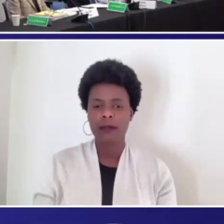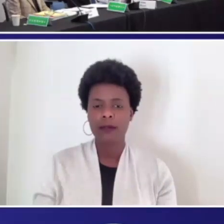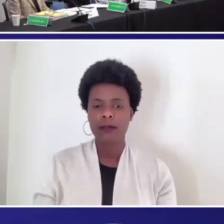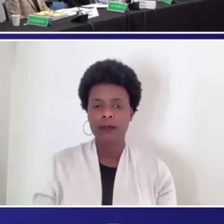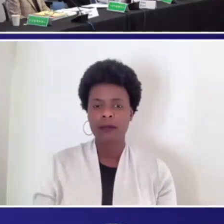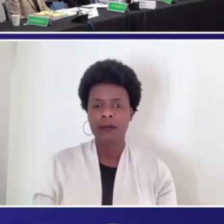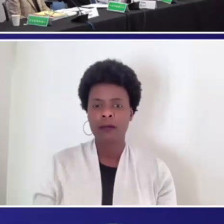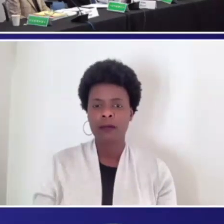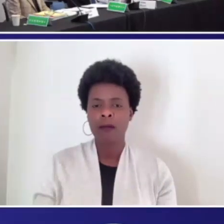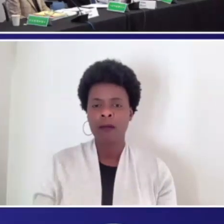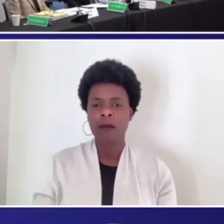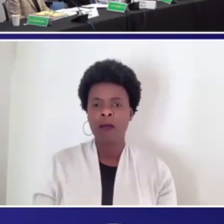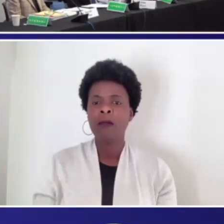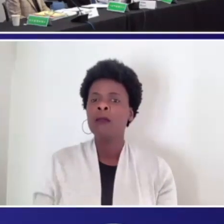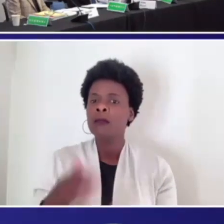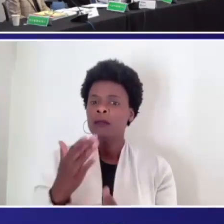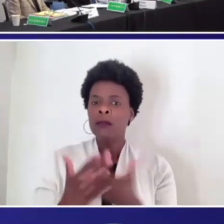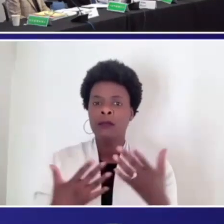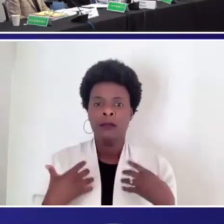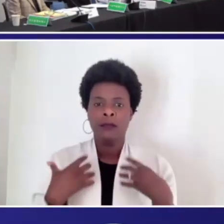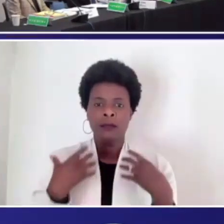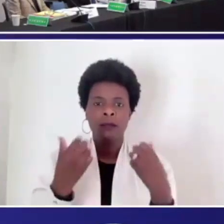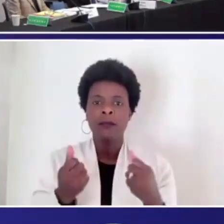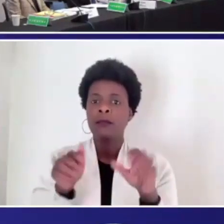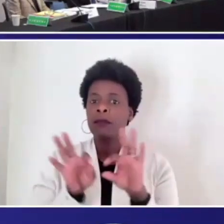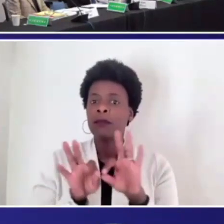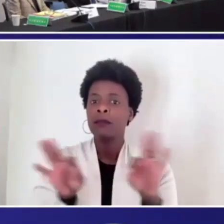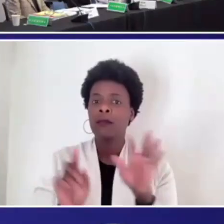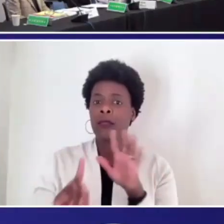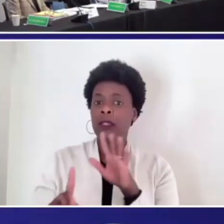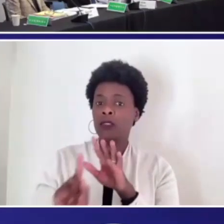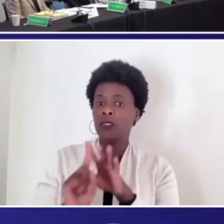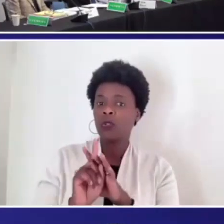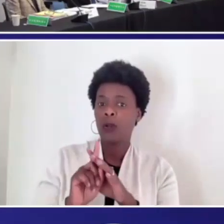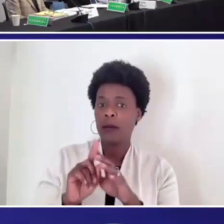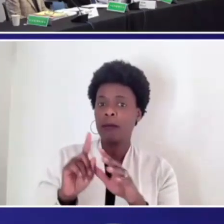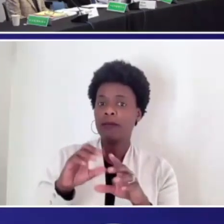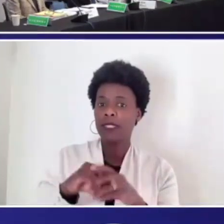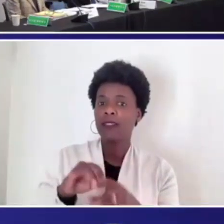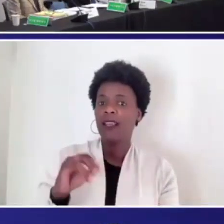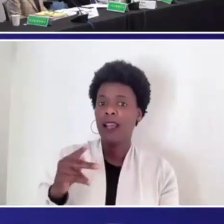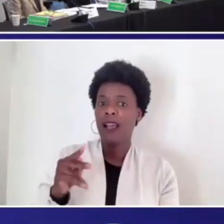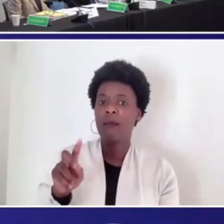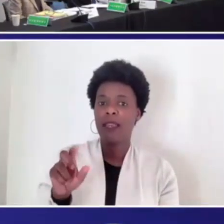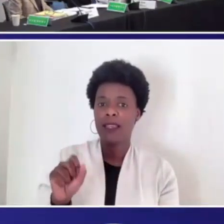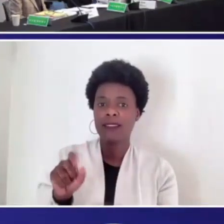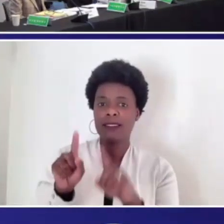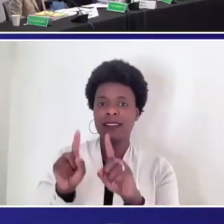certain health degrees that show up in that IPEDS test that I mentioned that sort of